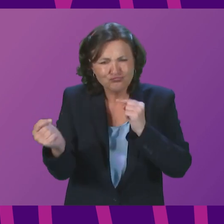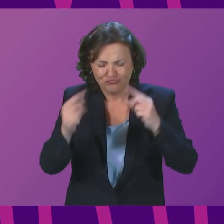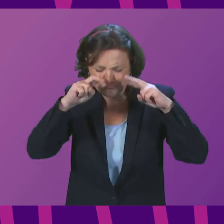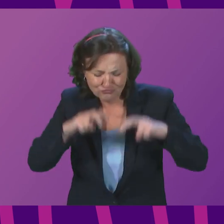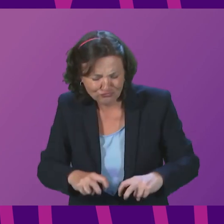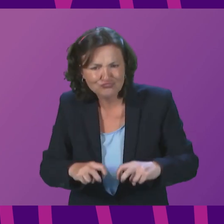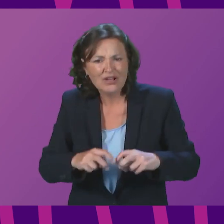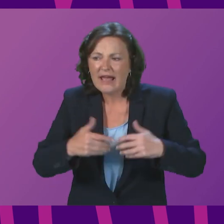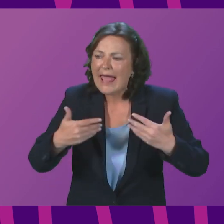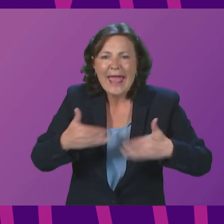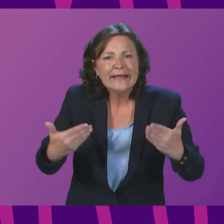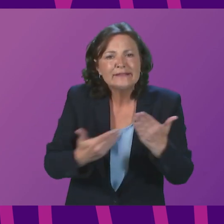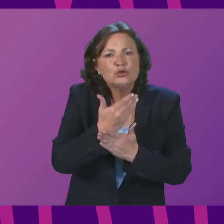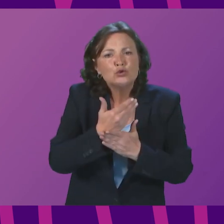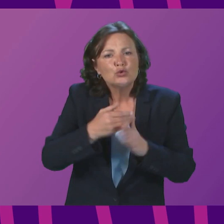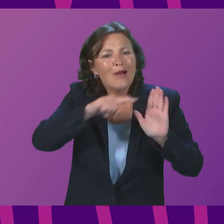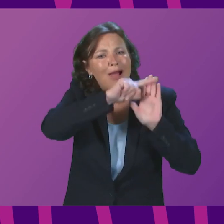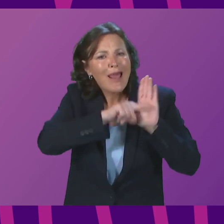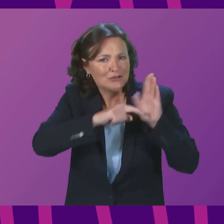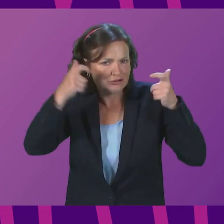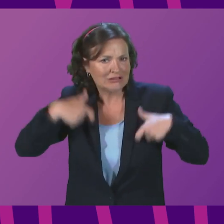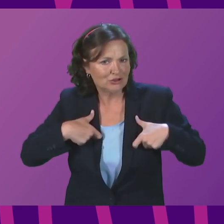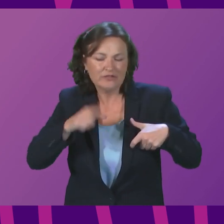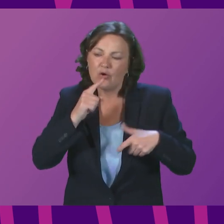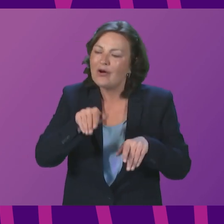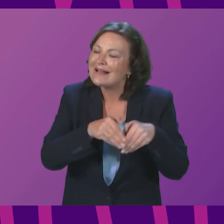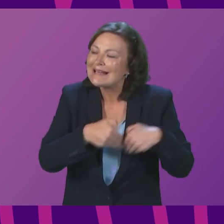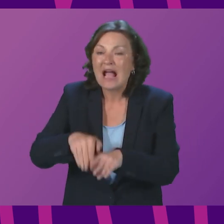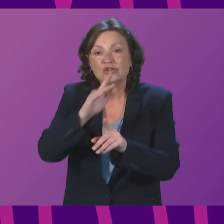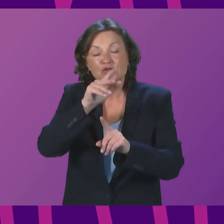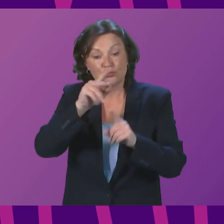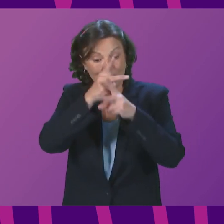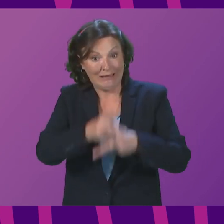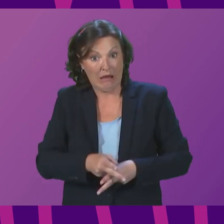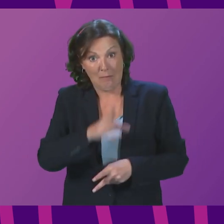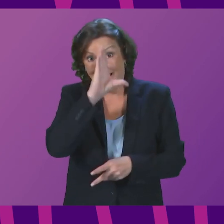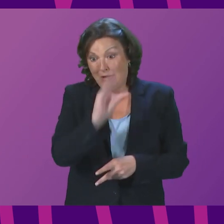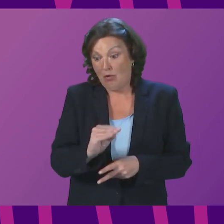Let me read out the views of some people this week on the publication of that legislation.